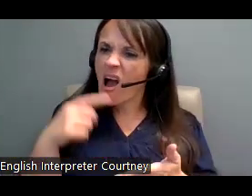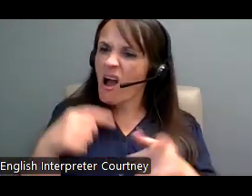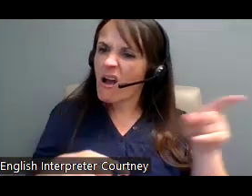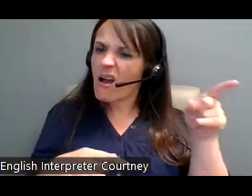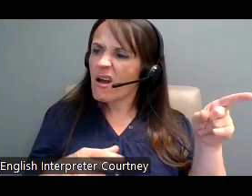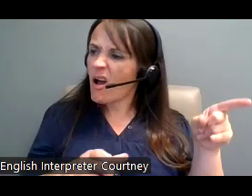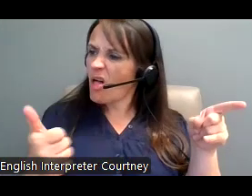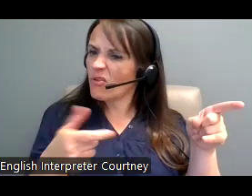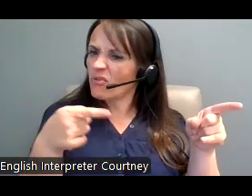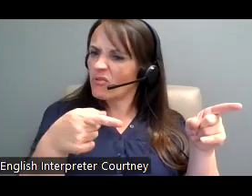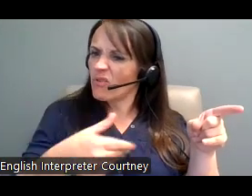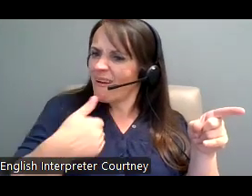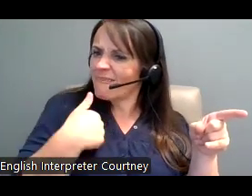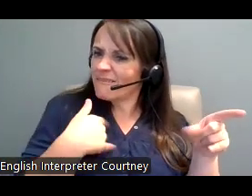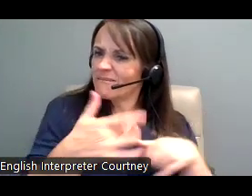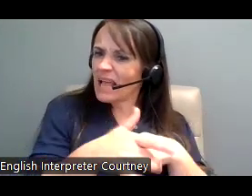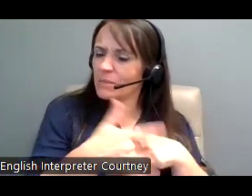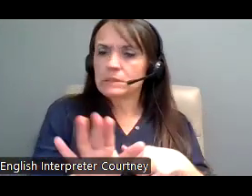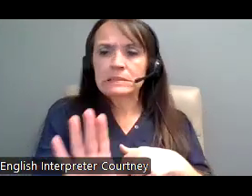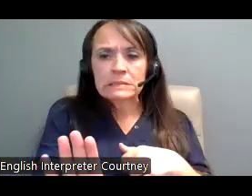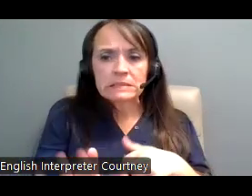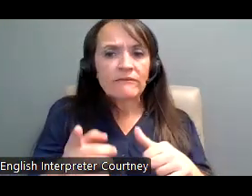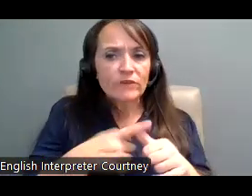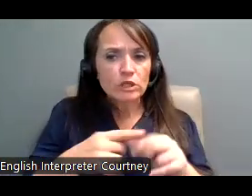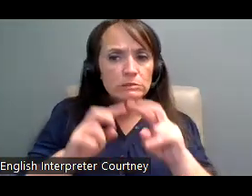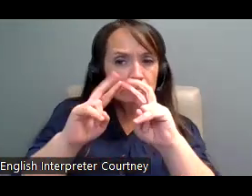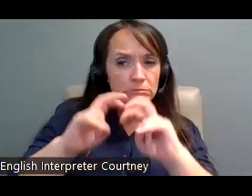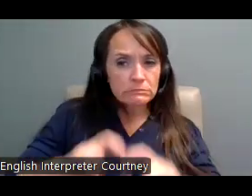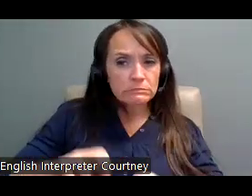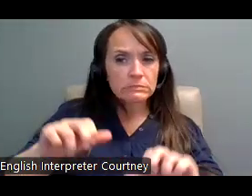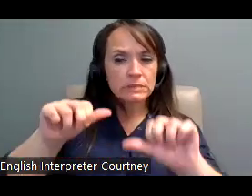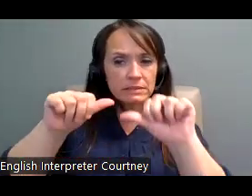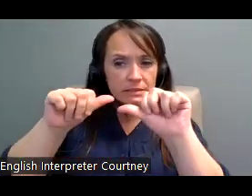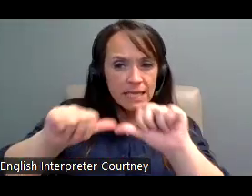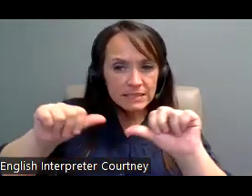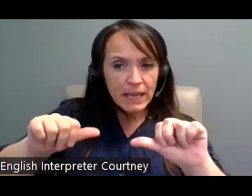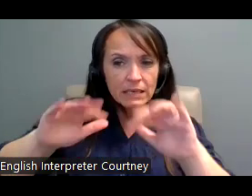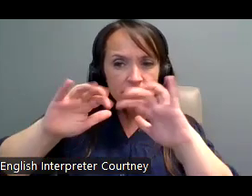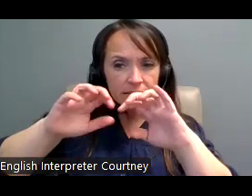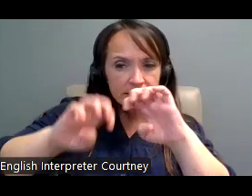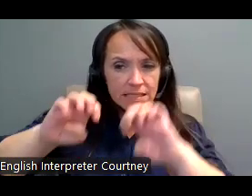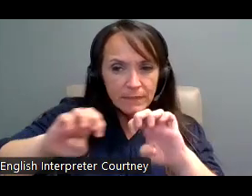it has to be assessed to be a determined need. The frequency and type of each service has to